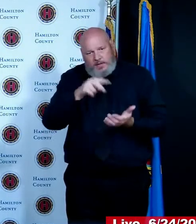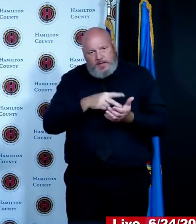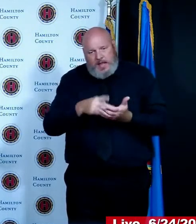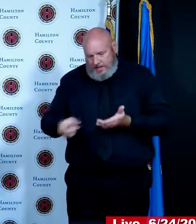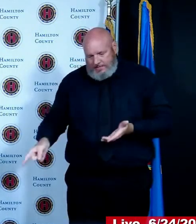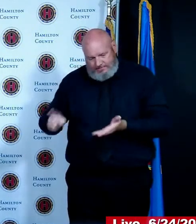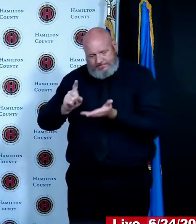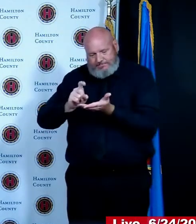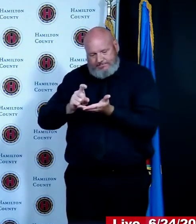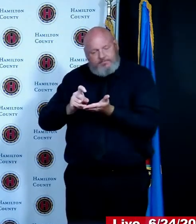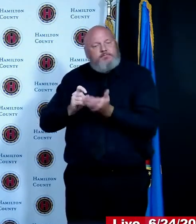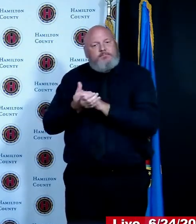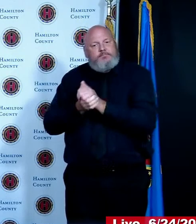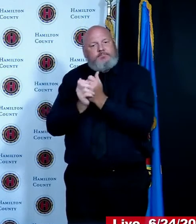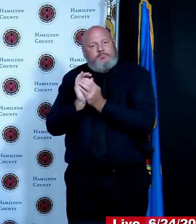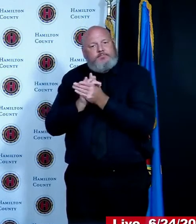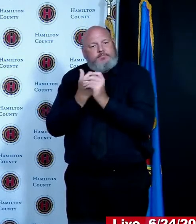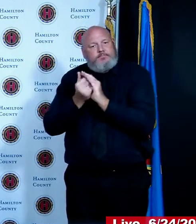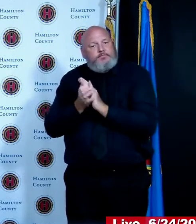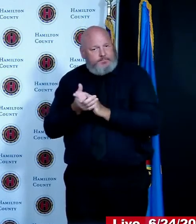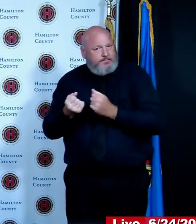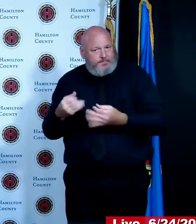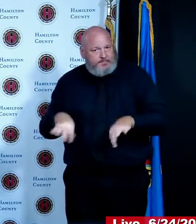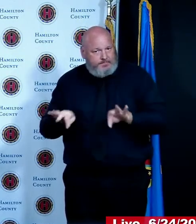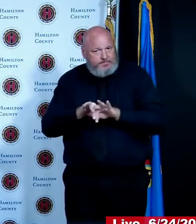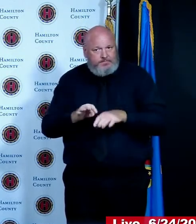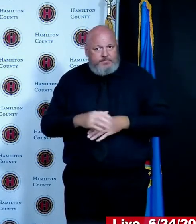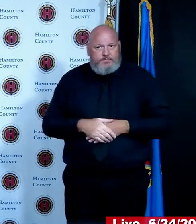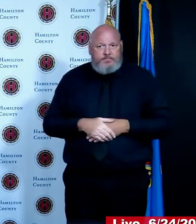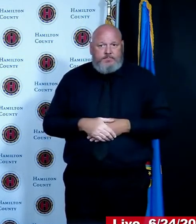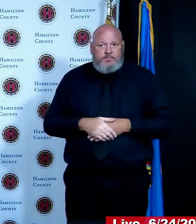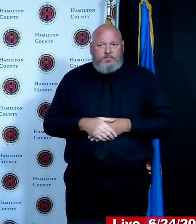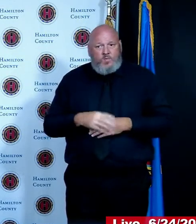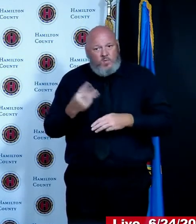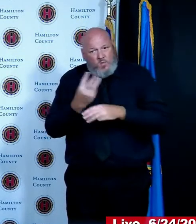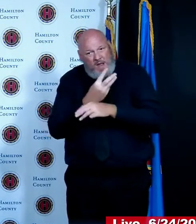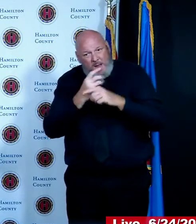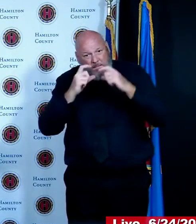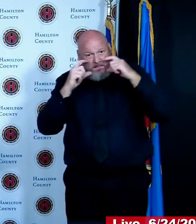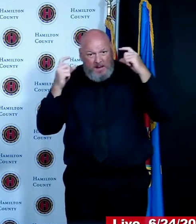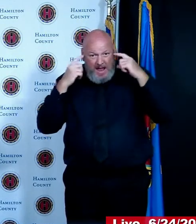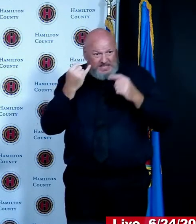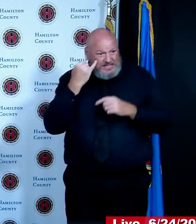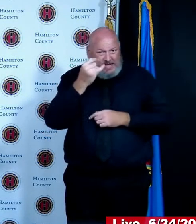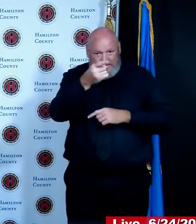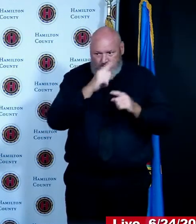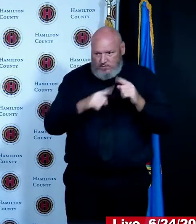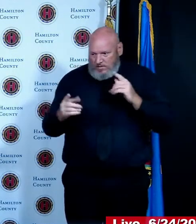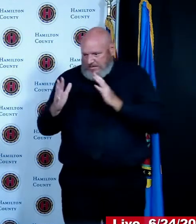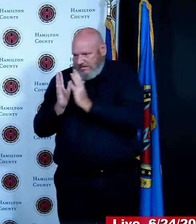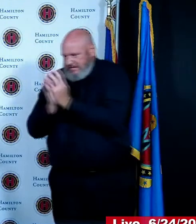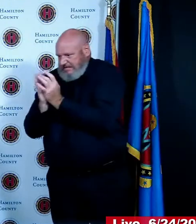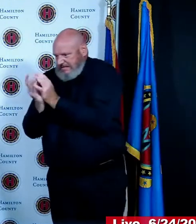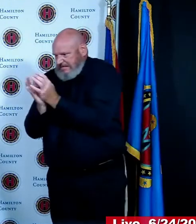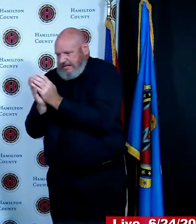social distancing is difficult stay at home if you are sick or do not feel well